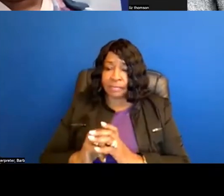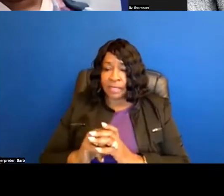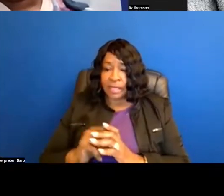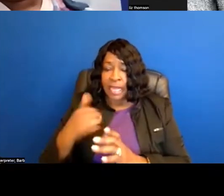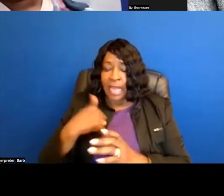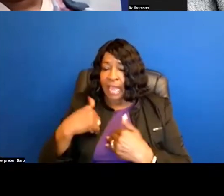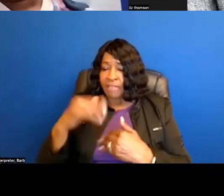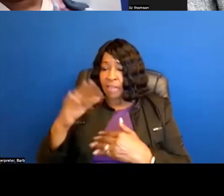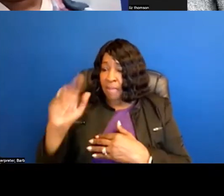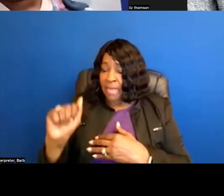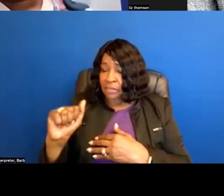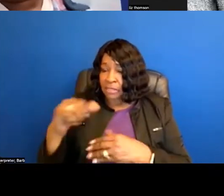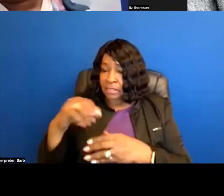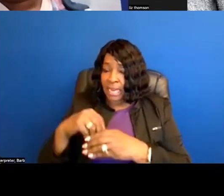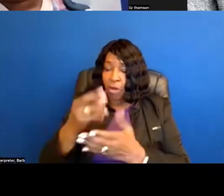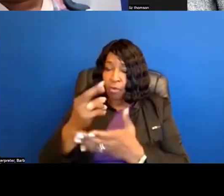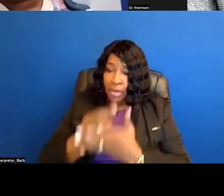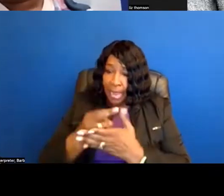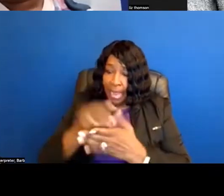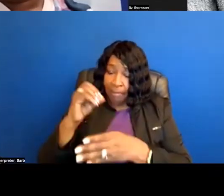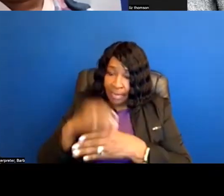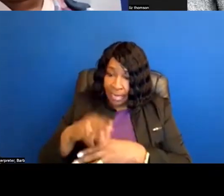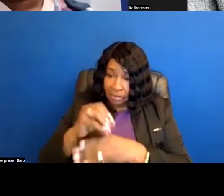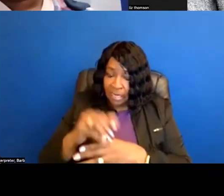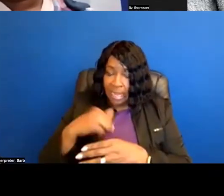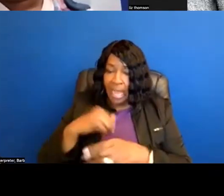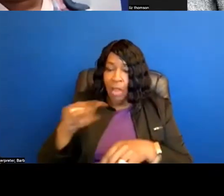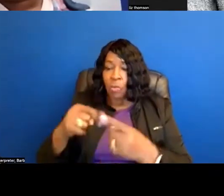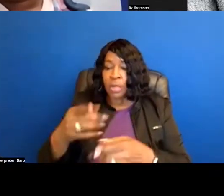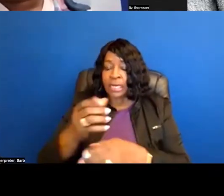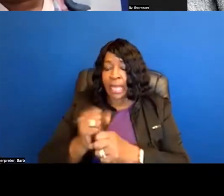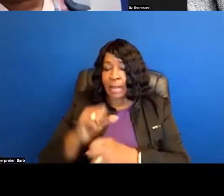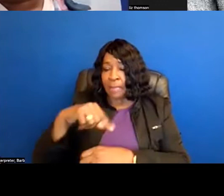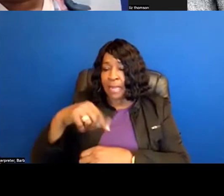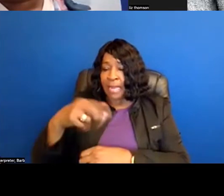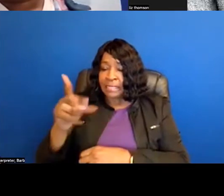and then I quickly went to get a PhD in counsel education and supervision.